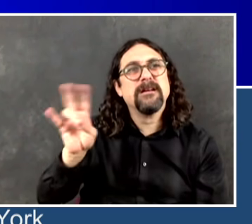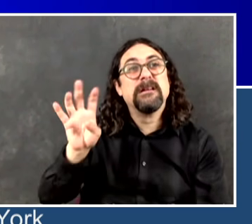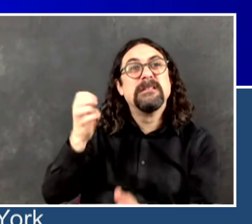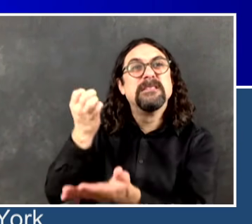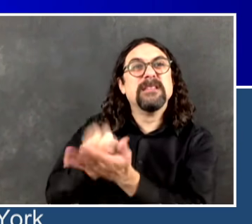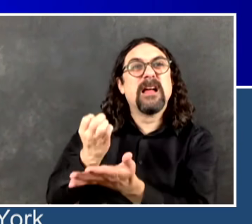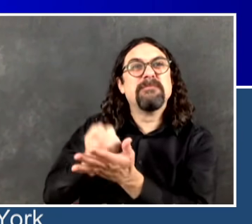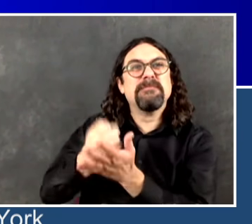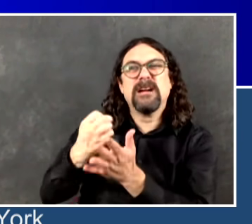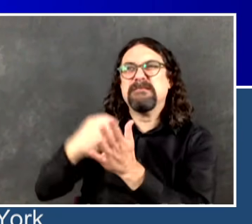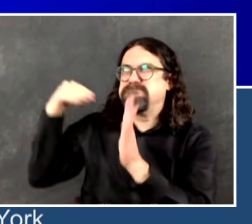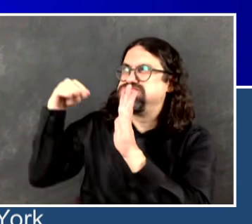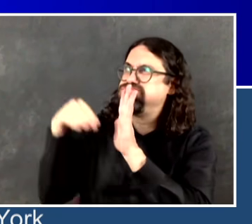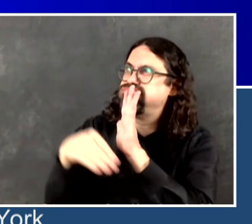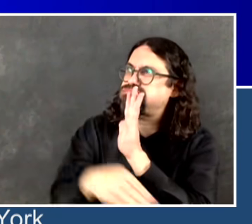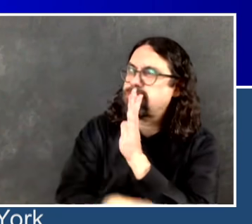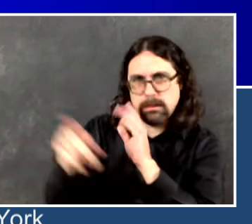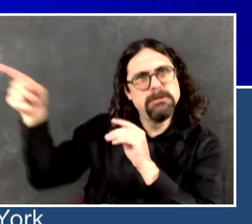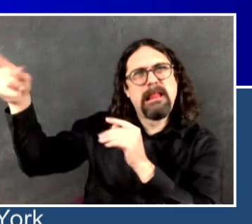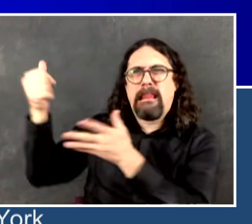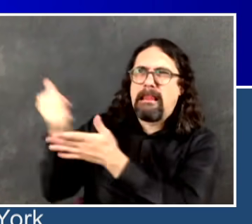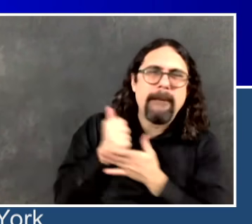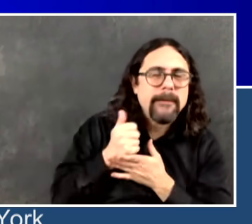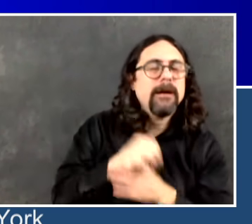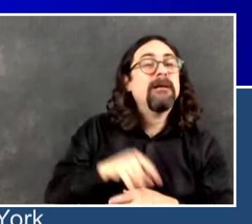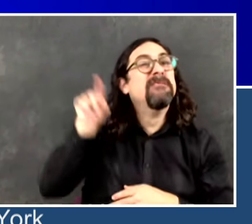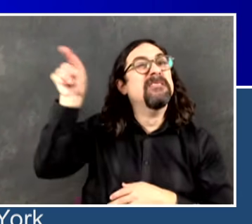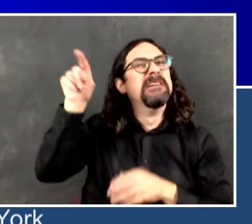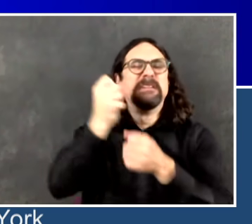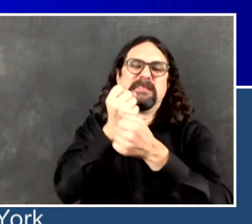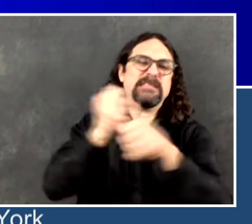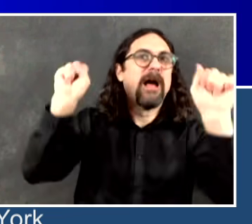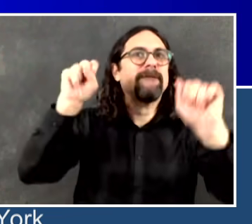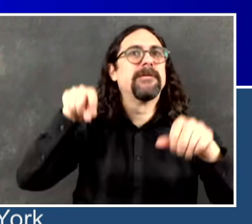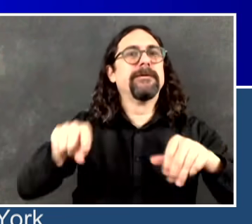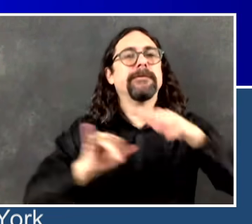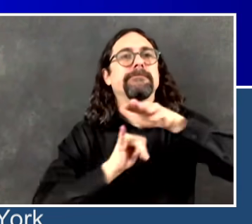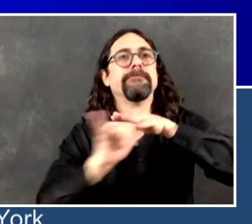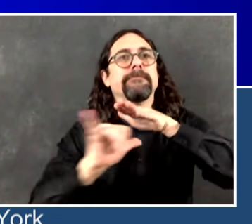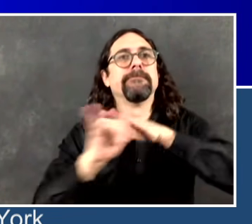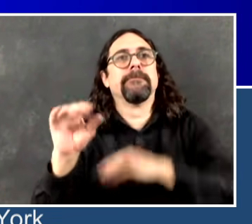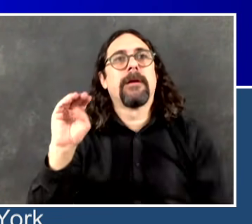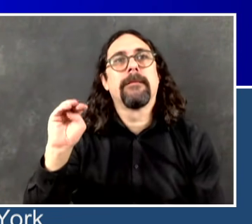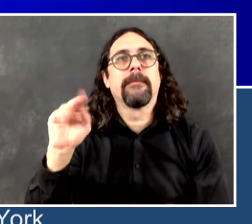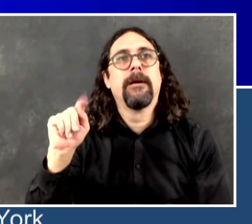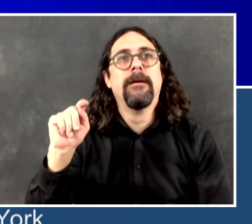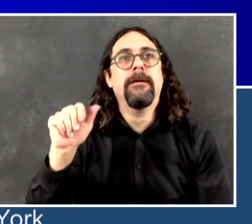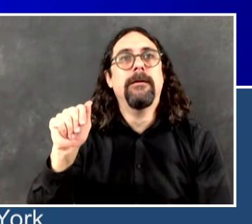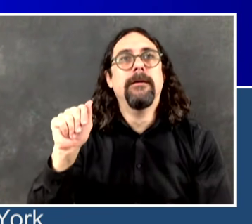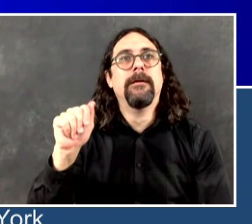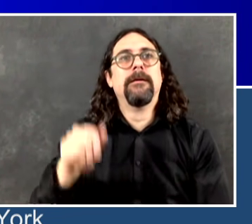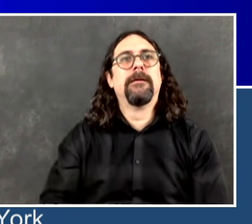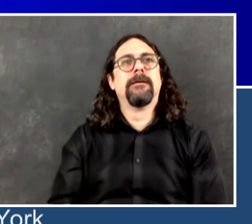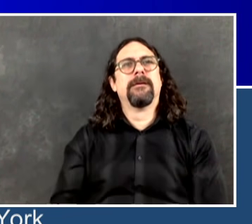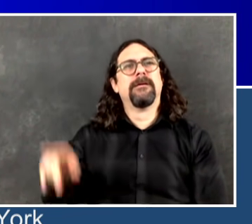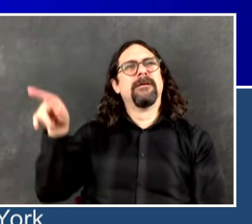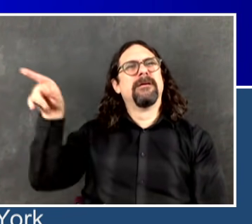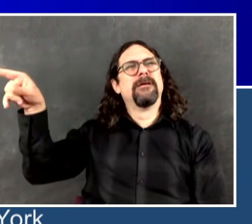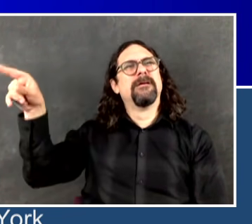INNOVATORS WHO SAW US THROUGH. HHEELD PESAVE THE TAMN ITHE '70s AND '80s. HE'S MSOENEO OWH TIME AND TIME